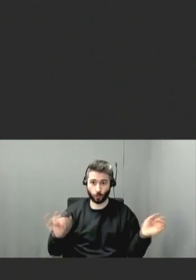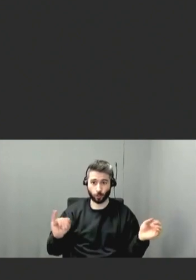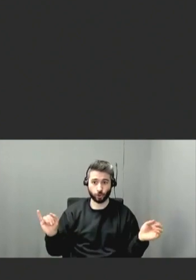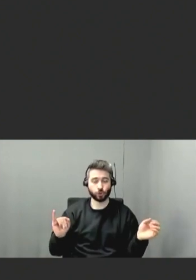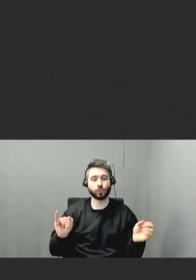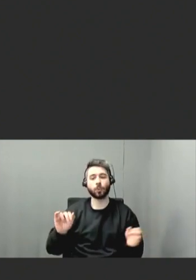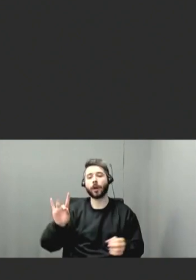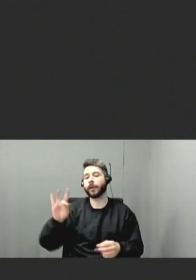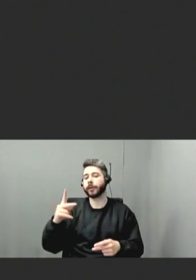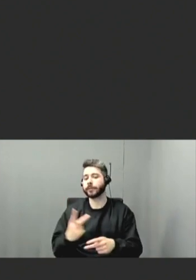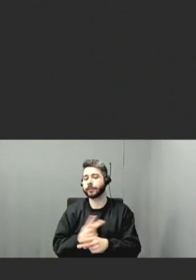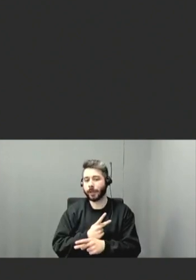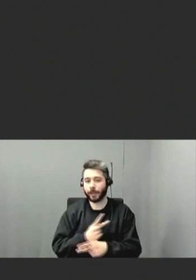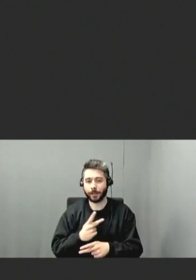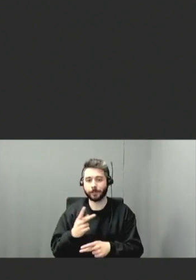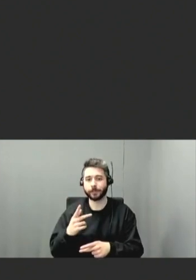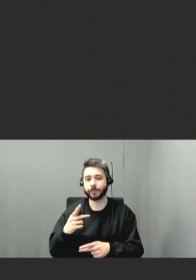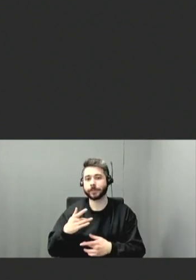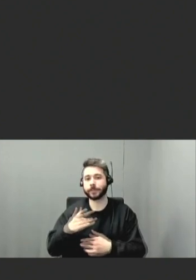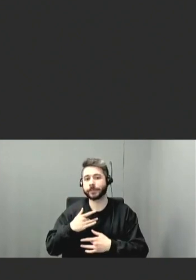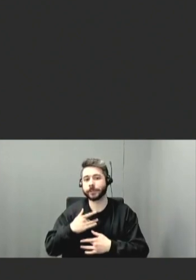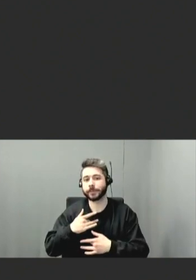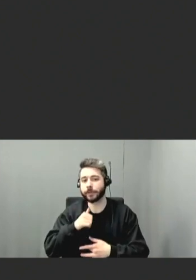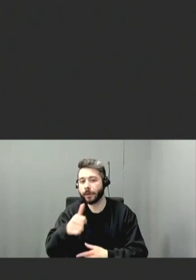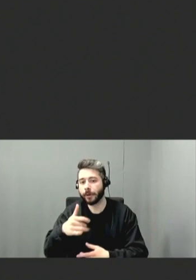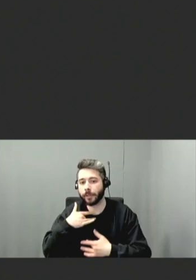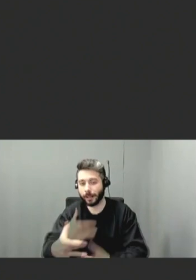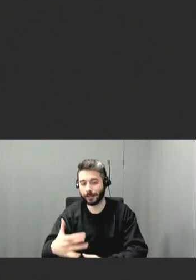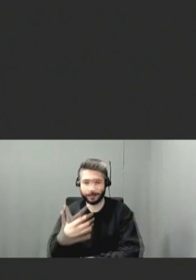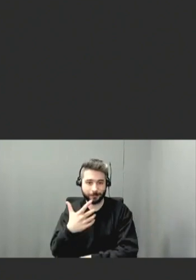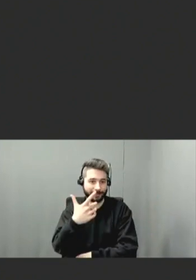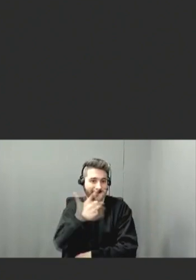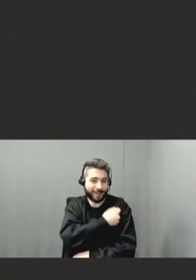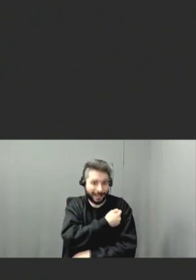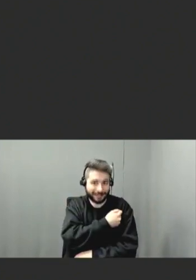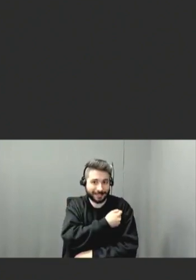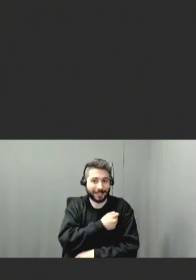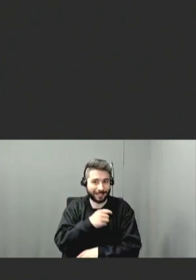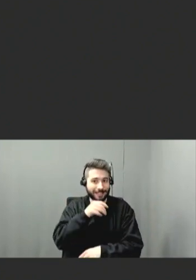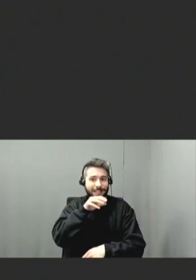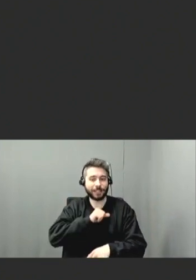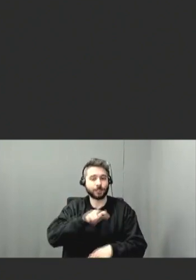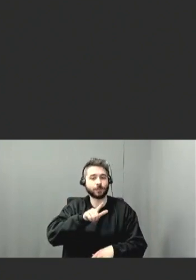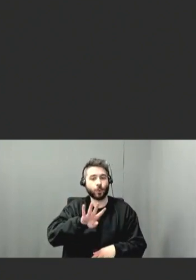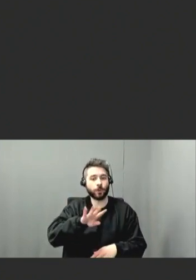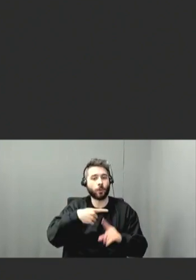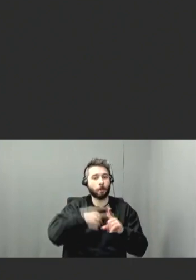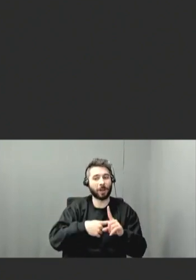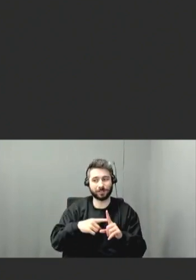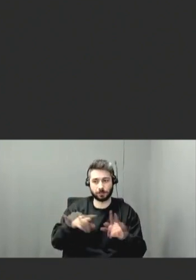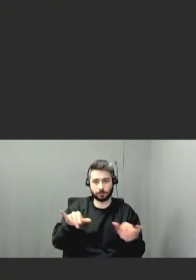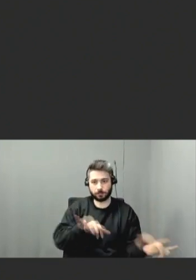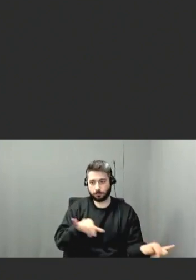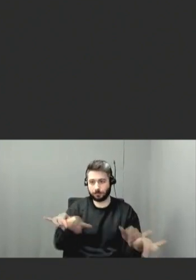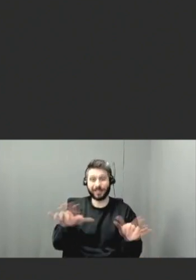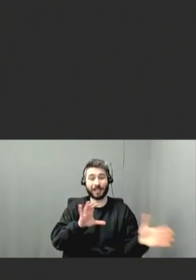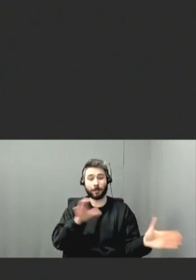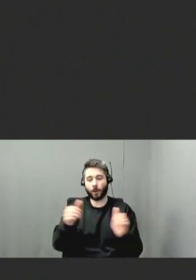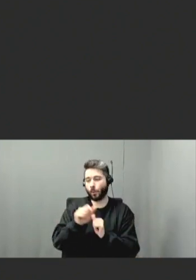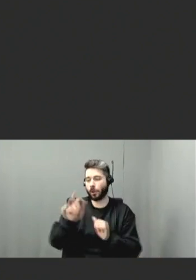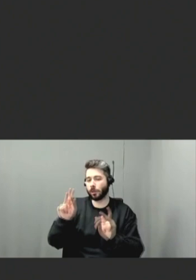to be unvaccinated by age 24 months compared to those with private insurance, and there